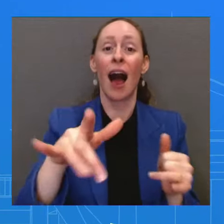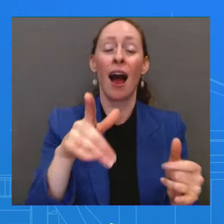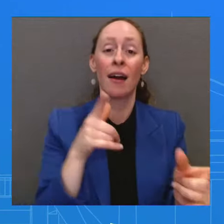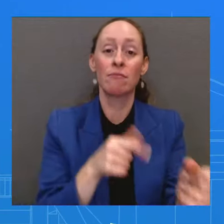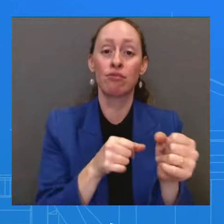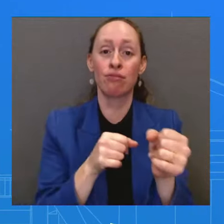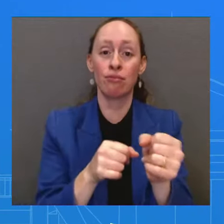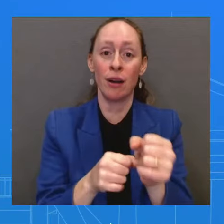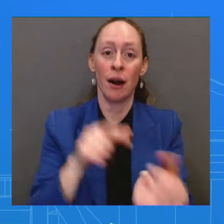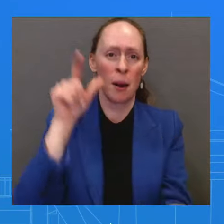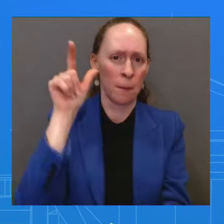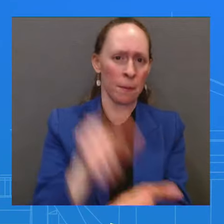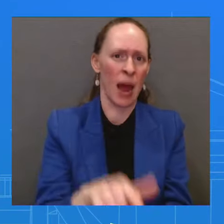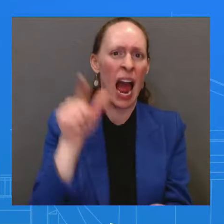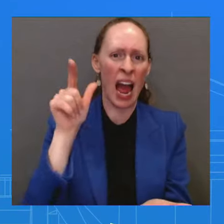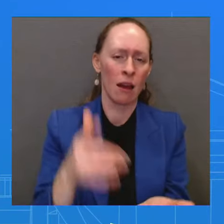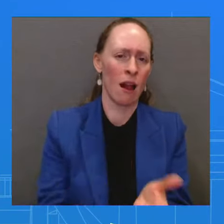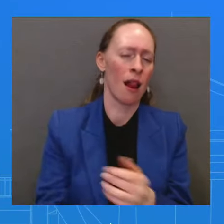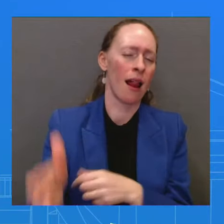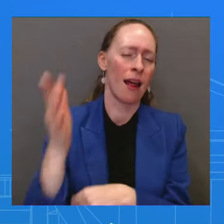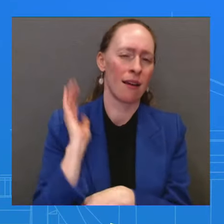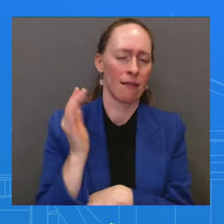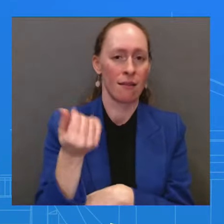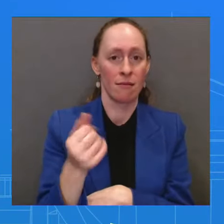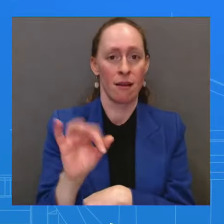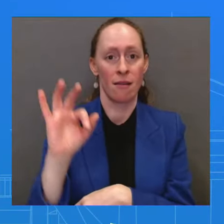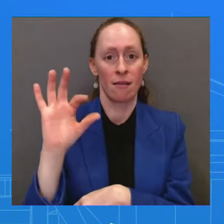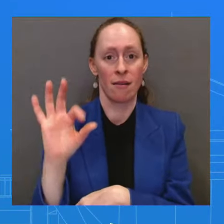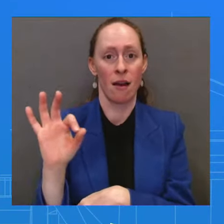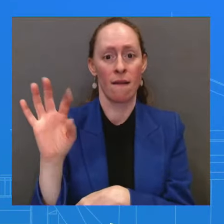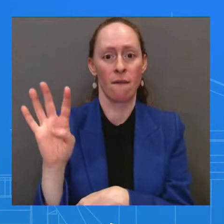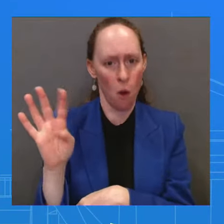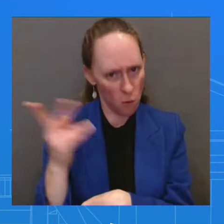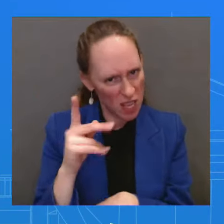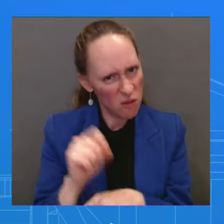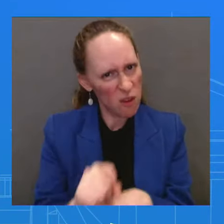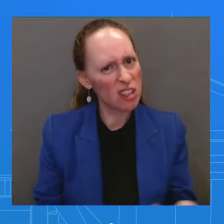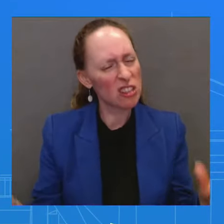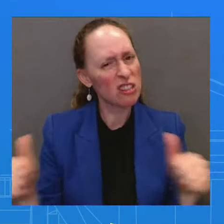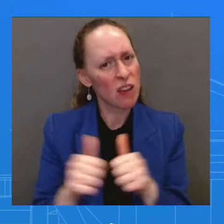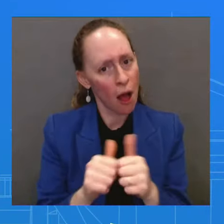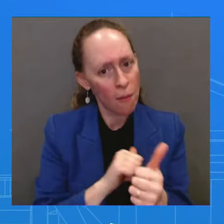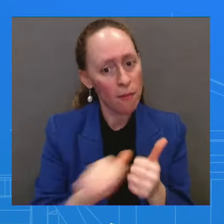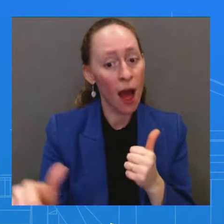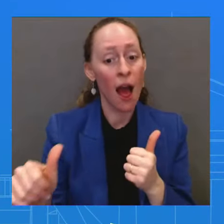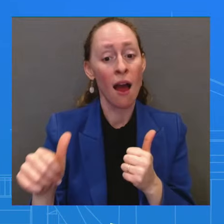for those 10 years that it existed. And so, look, he -- he's -- he --